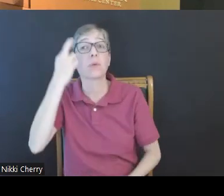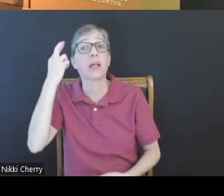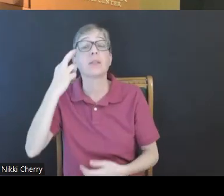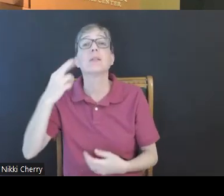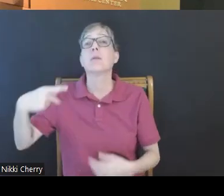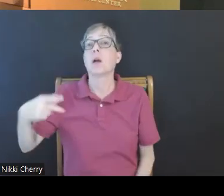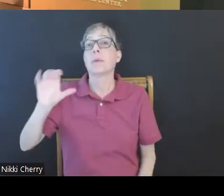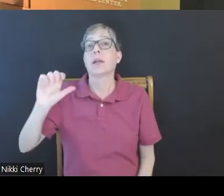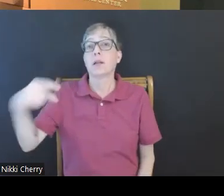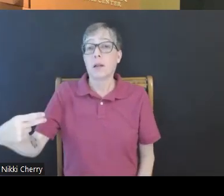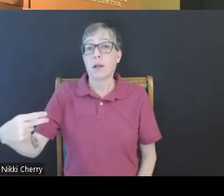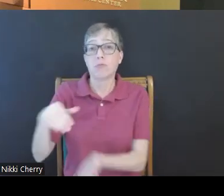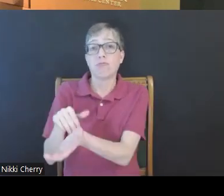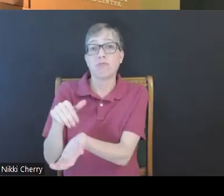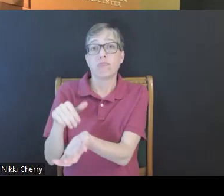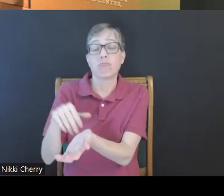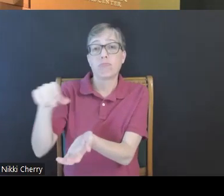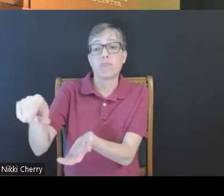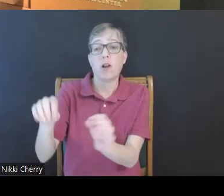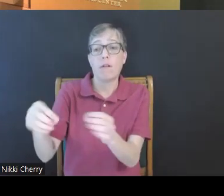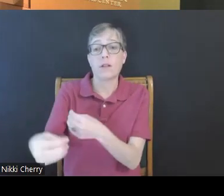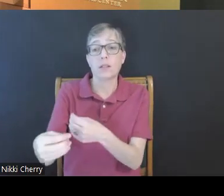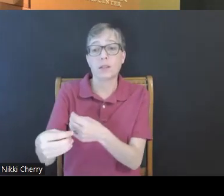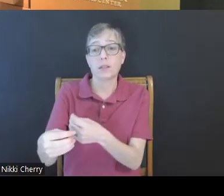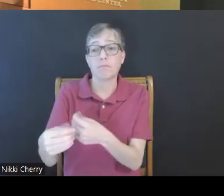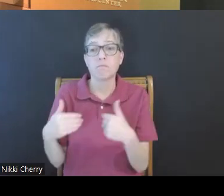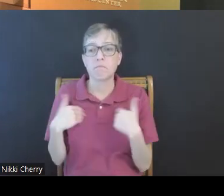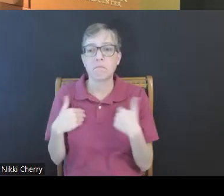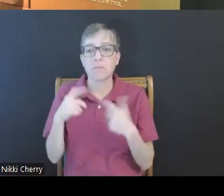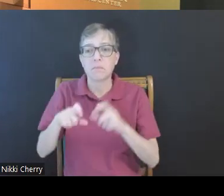is not where adolescence hang out you know older patients you know with multiple medical problems